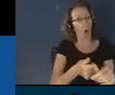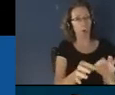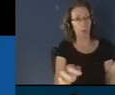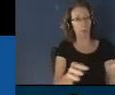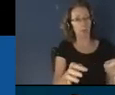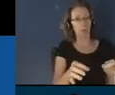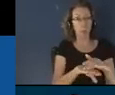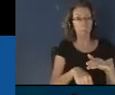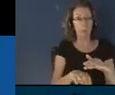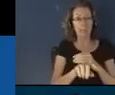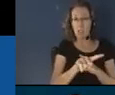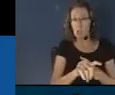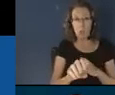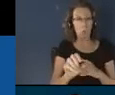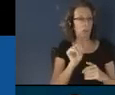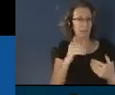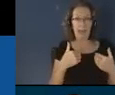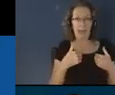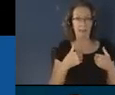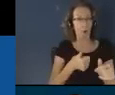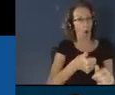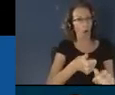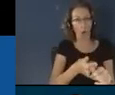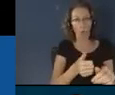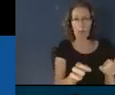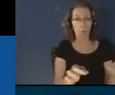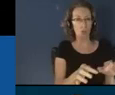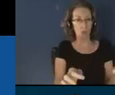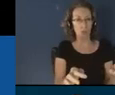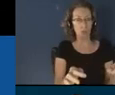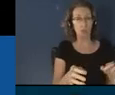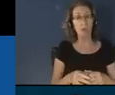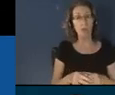accounts, there are different things you need to look at you want to make sure that it's there and